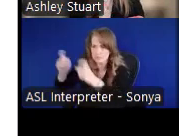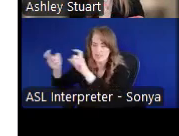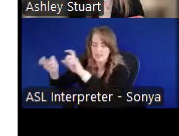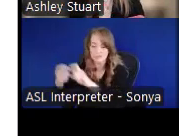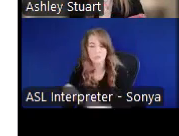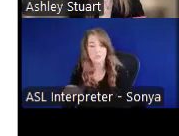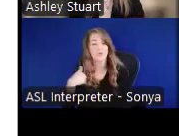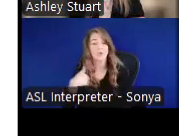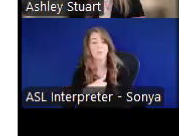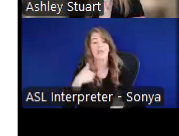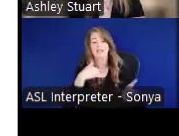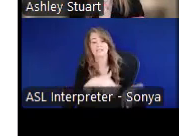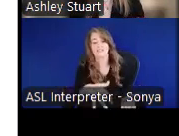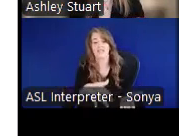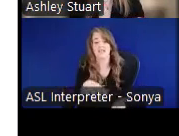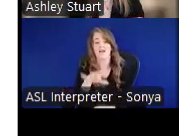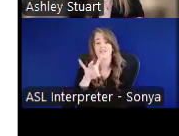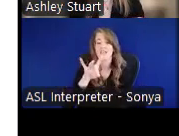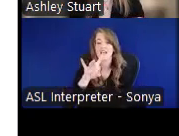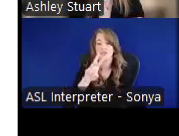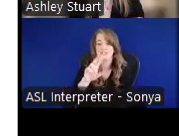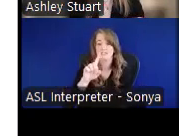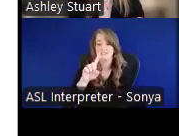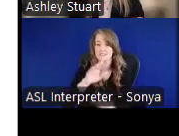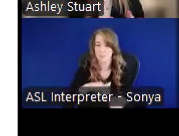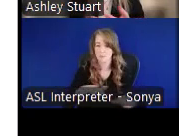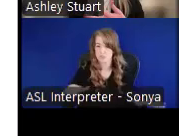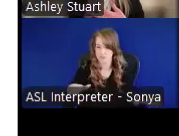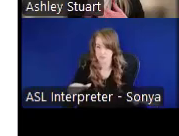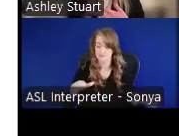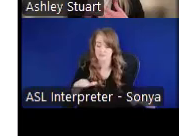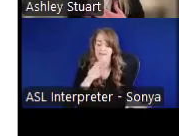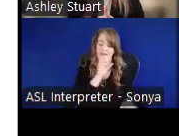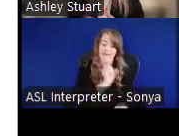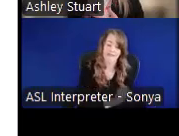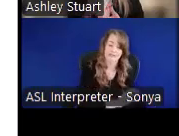children between the ages of one and five five, it was found that